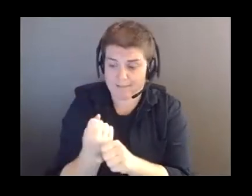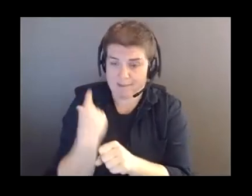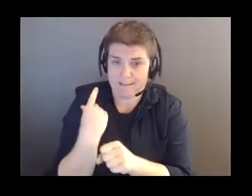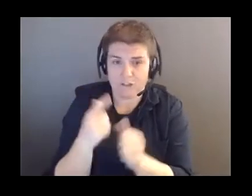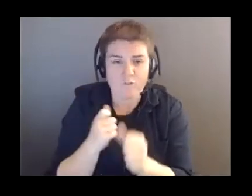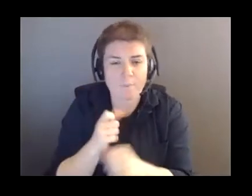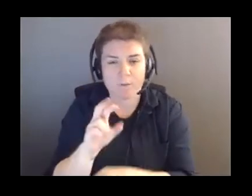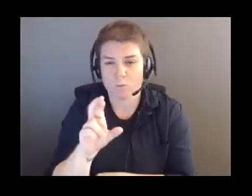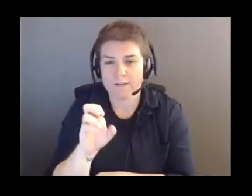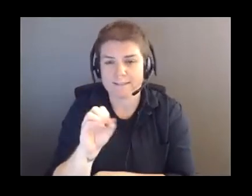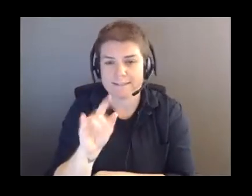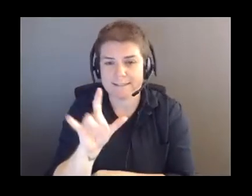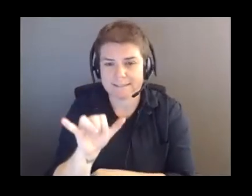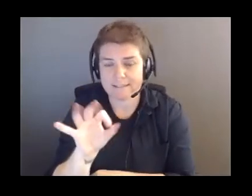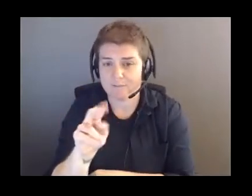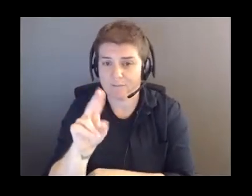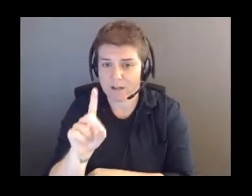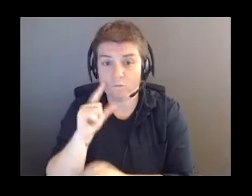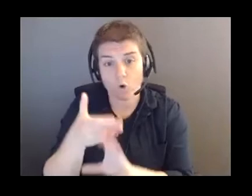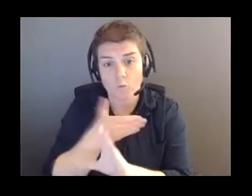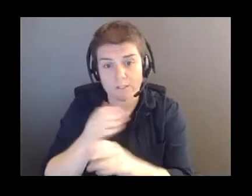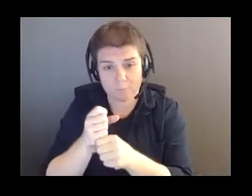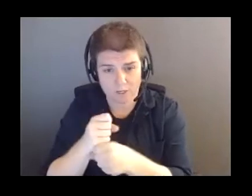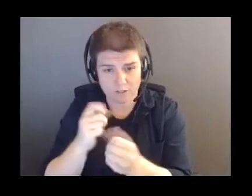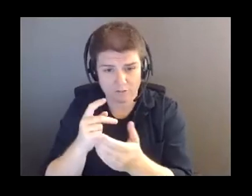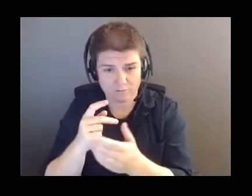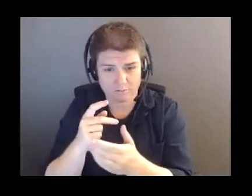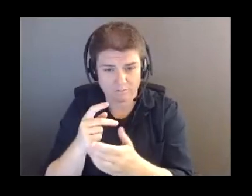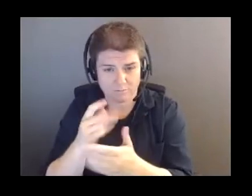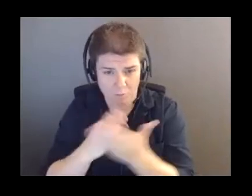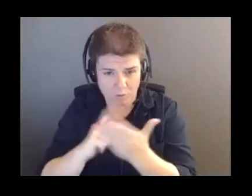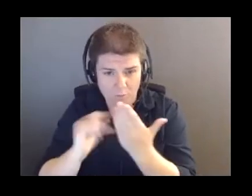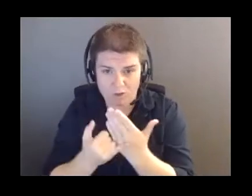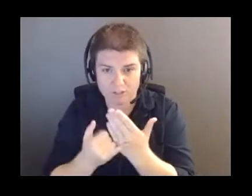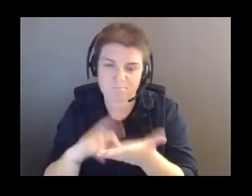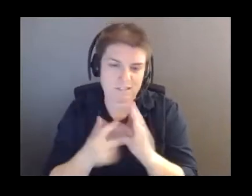CADA's Resiliency Fund to do the pre-production phase of a project, you could not apply to